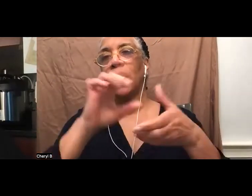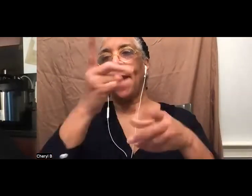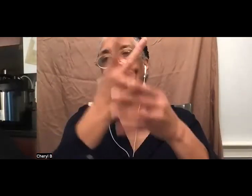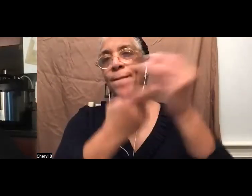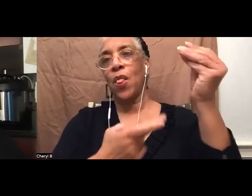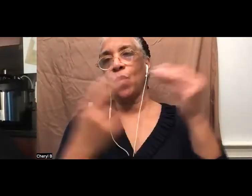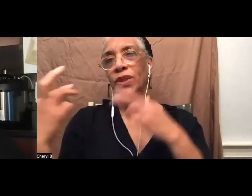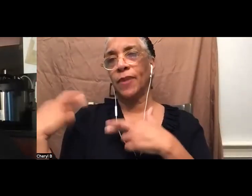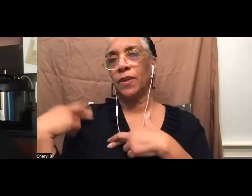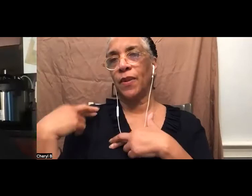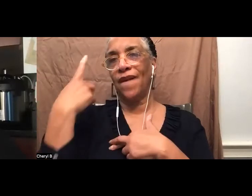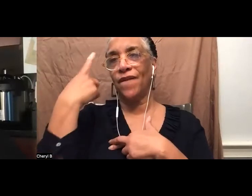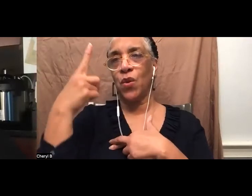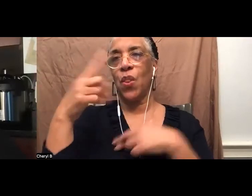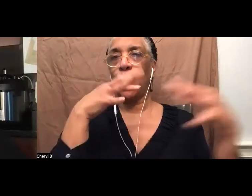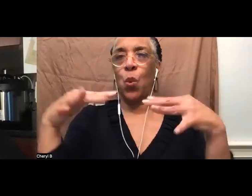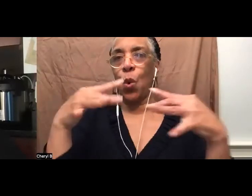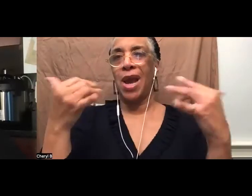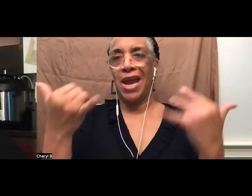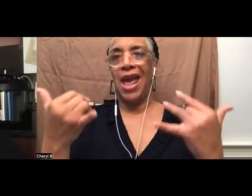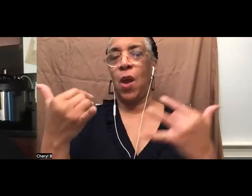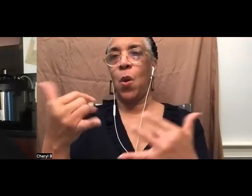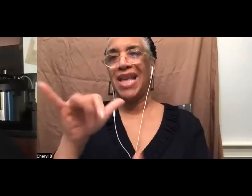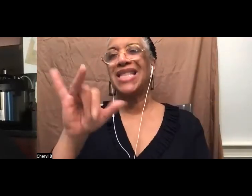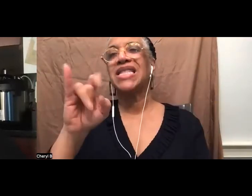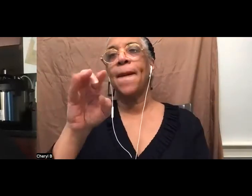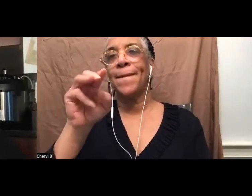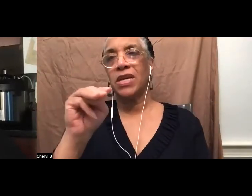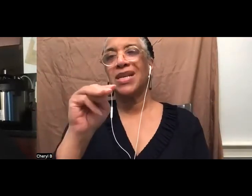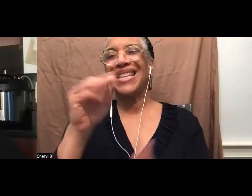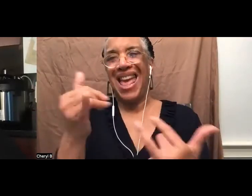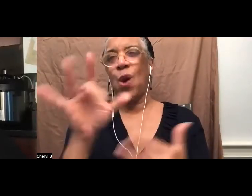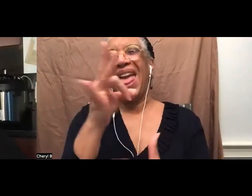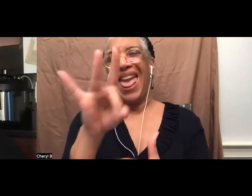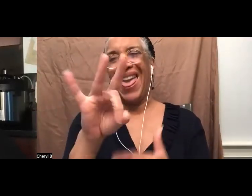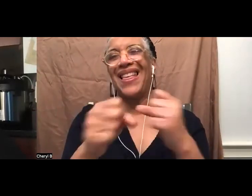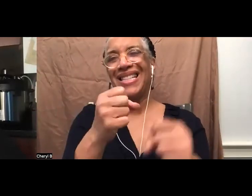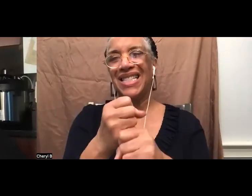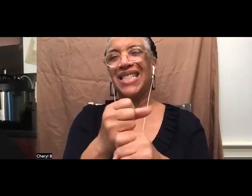in Yemen that is now on its eighth year. It is estimated that 377,000 people have died